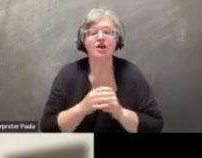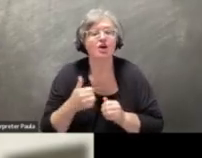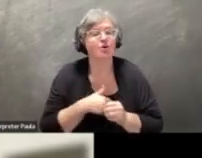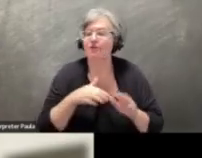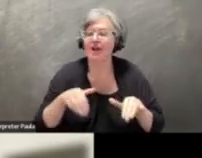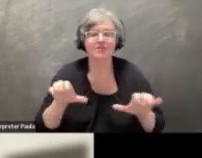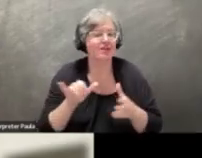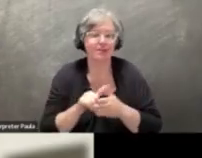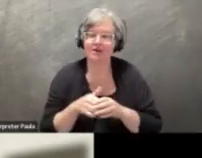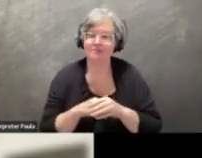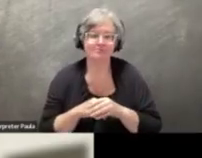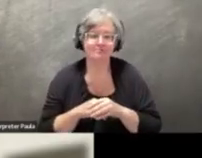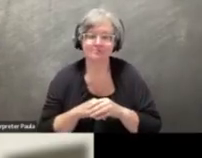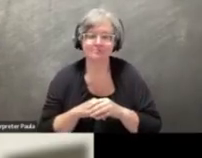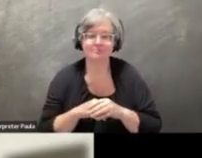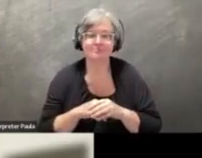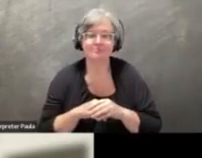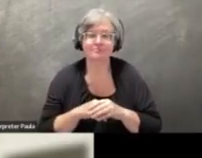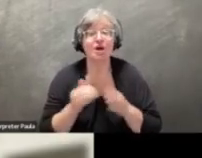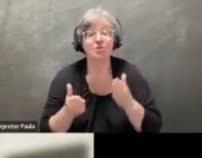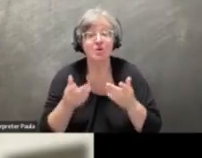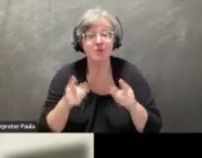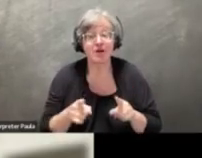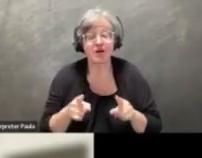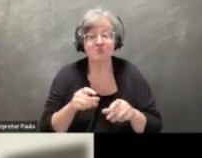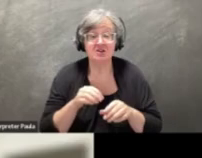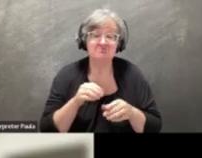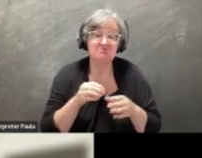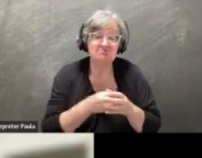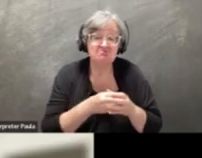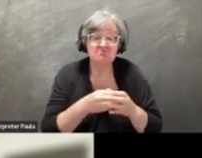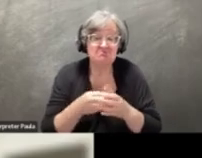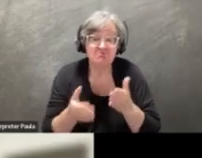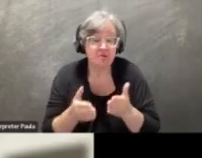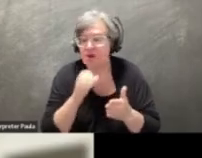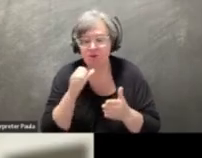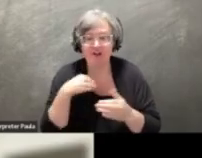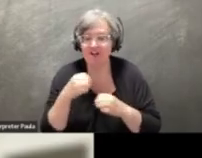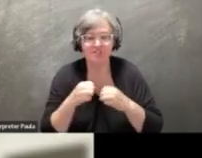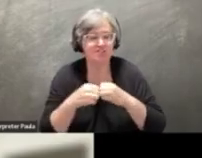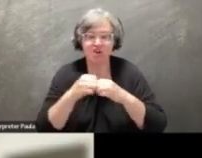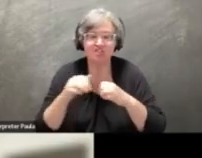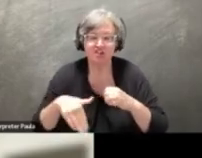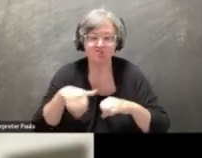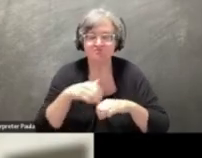that, maybe happening in pockets, but I don't think we've created a structure for that. And yes, it's really it's really